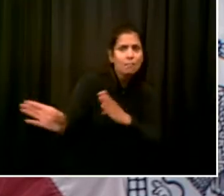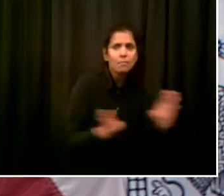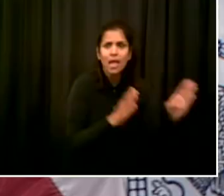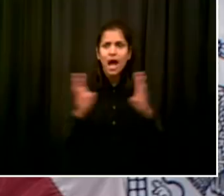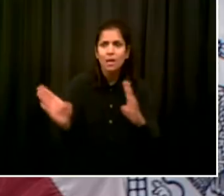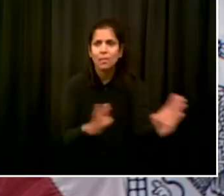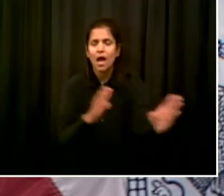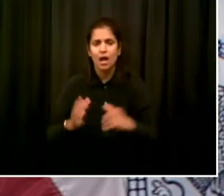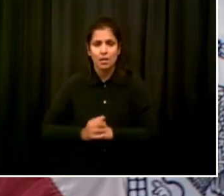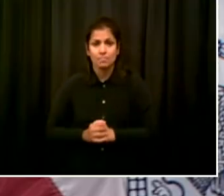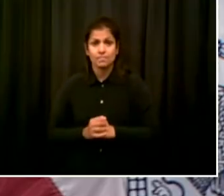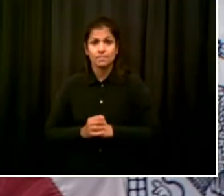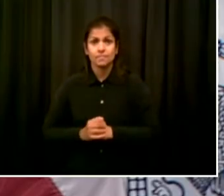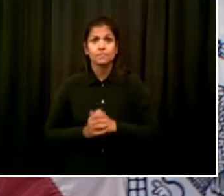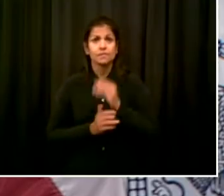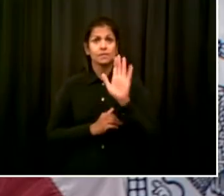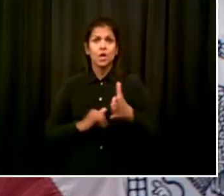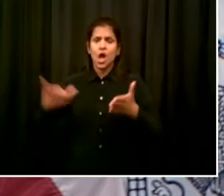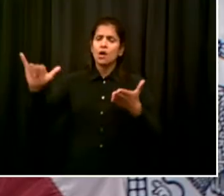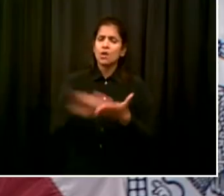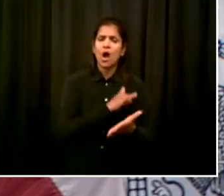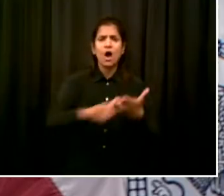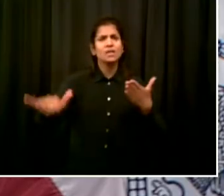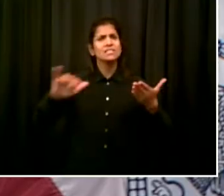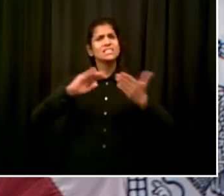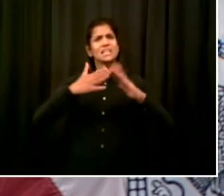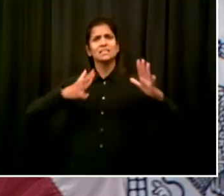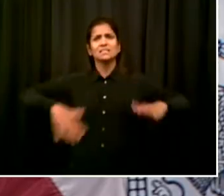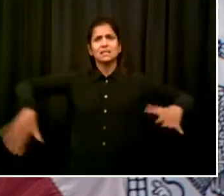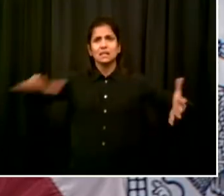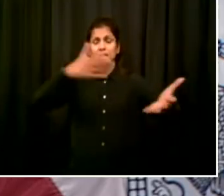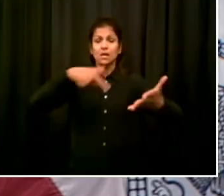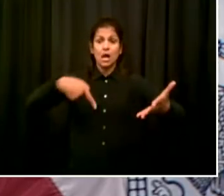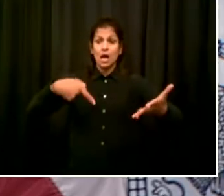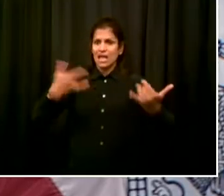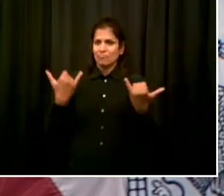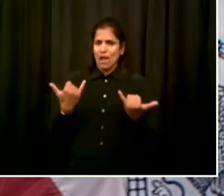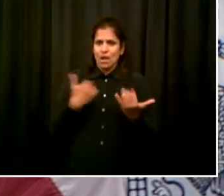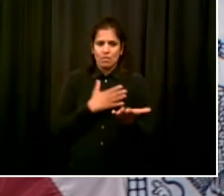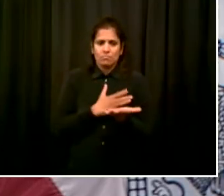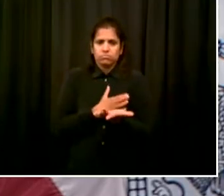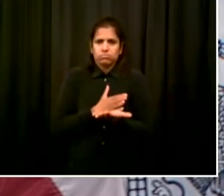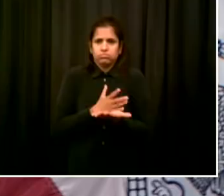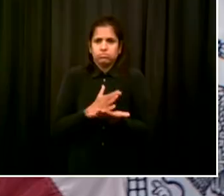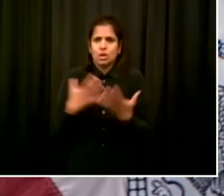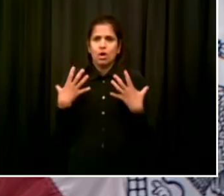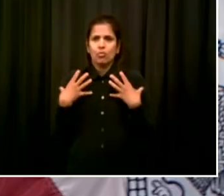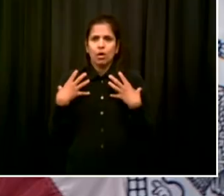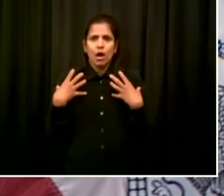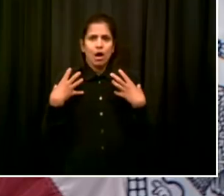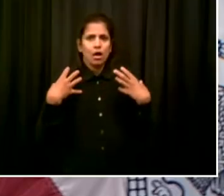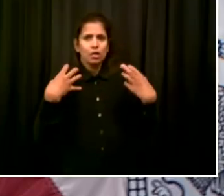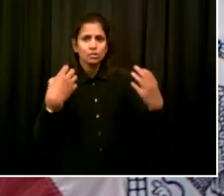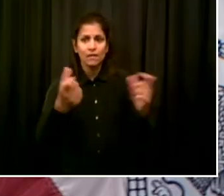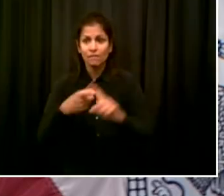PROSECOUTRS TO PLAY THEIR ROLE, WE NEED THE COURT SYSTEM TO FUNCTION WE NEED TO START MOVING